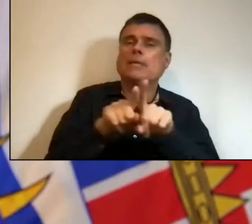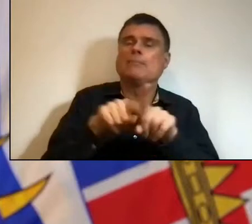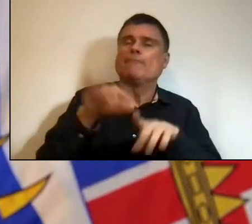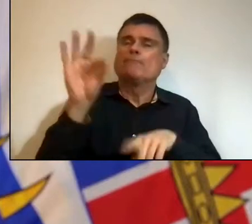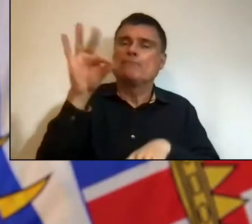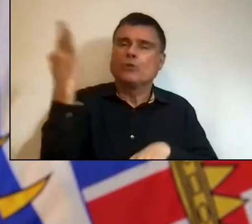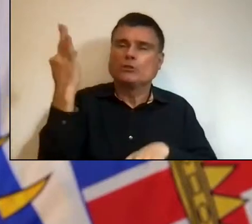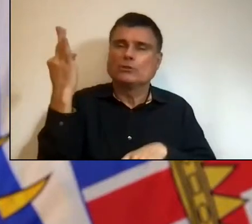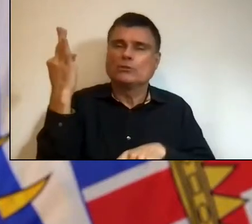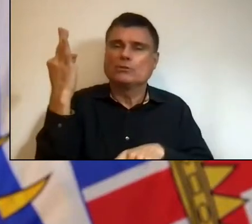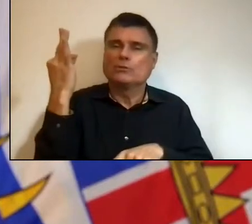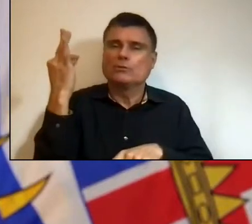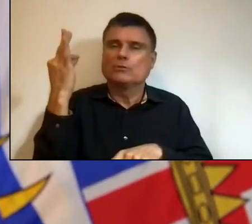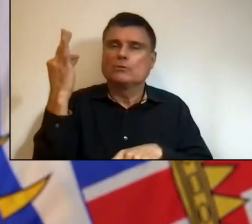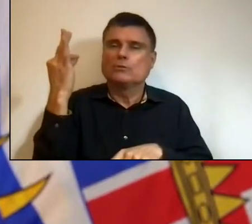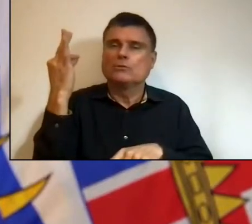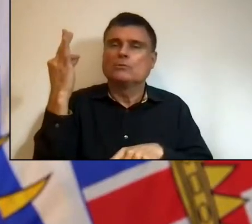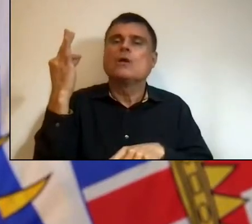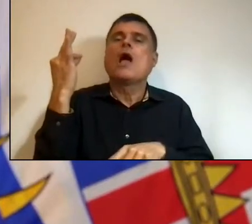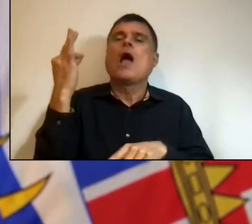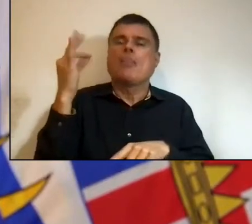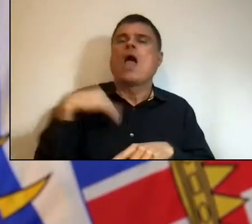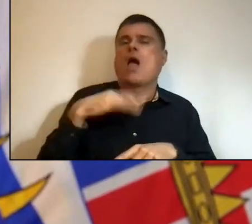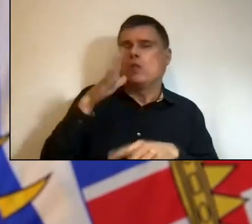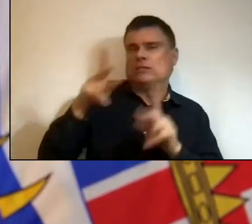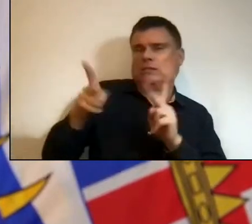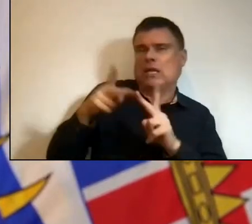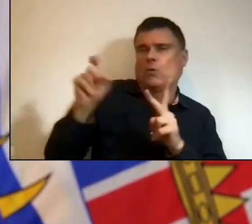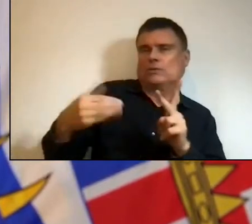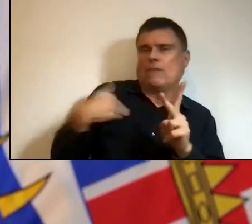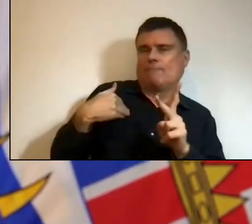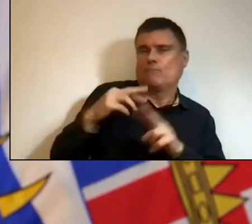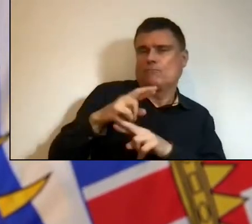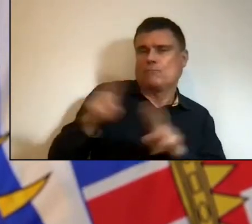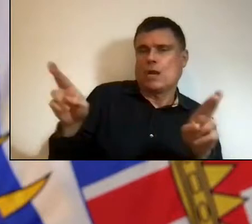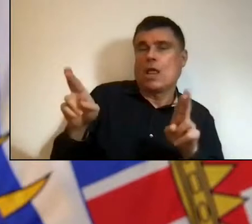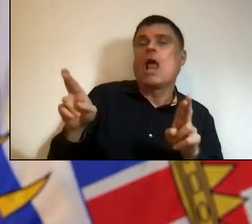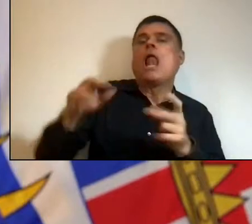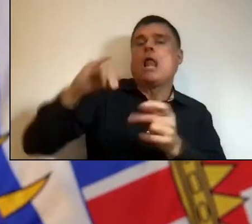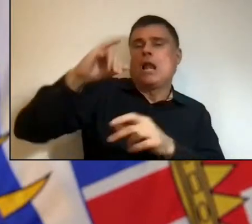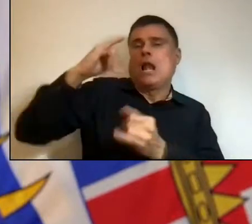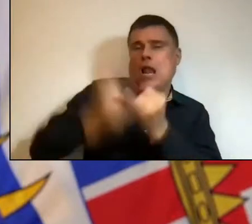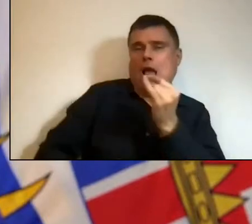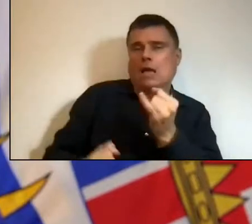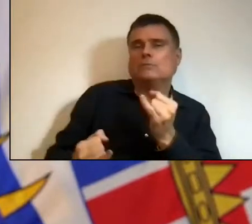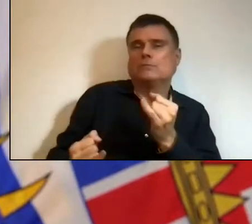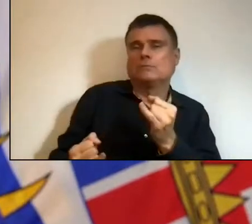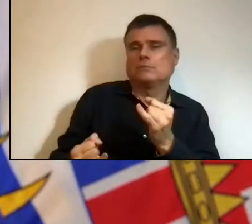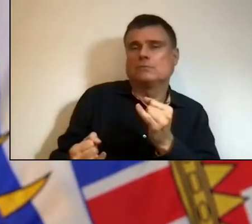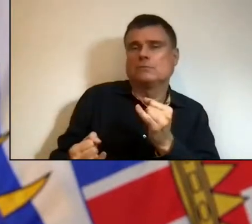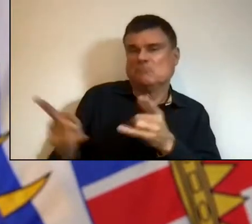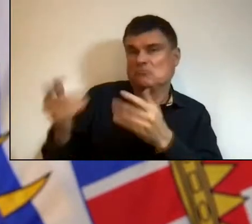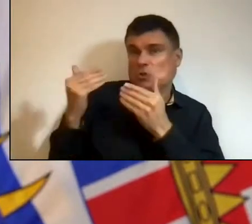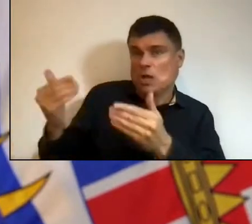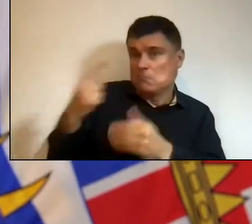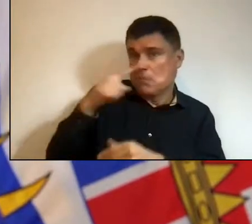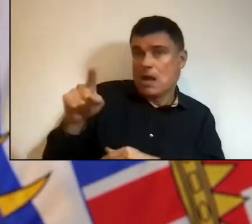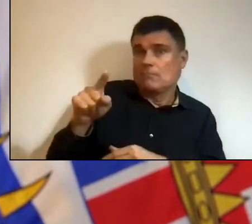at the end, John. Okay Sounds